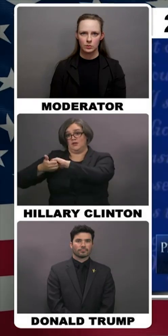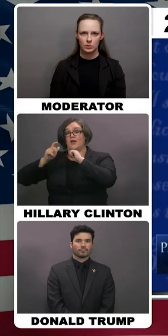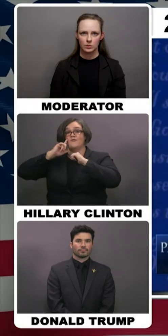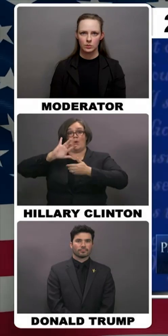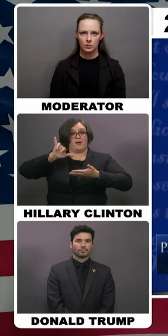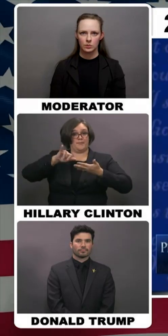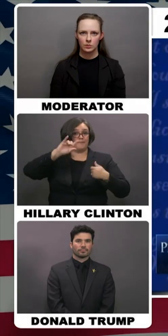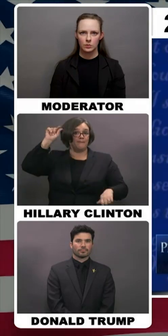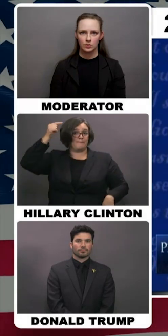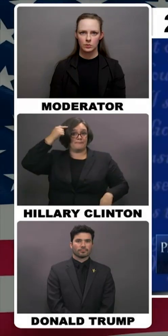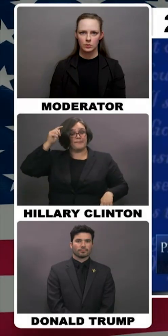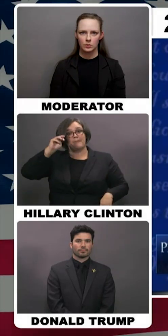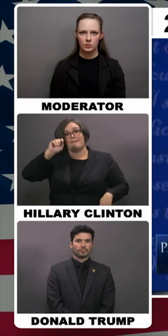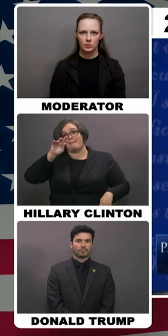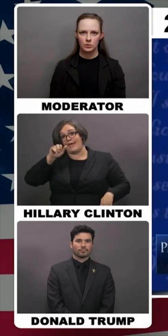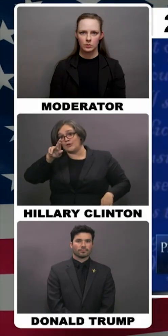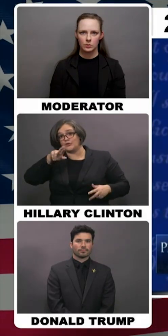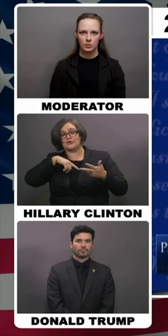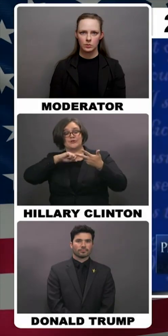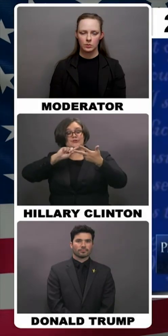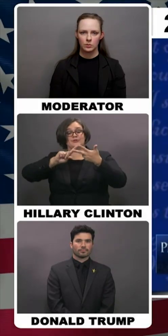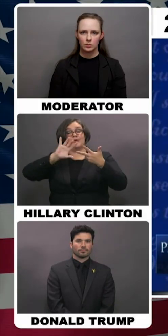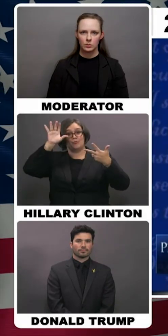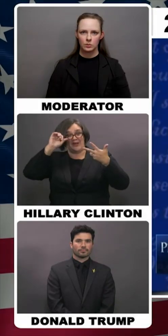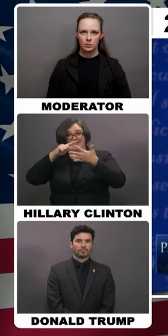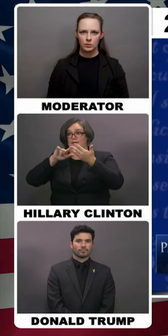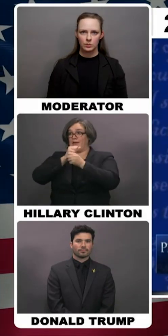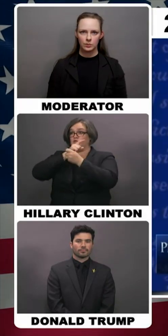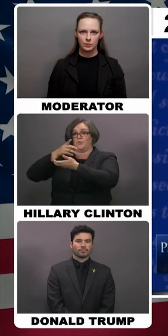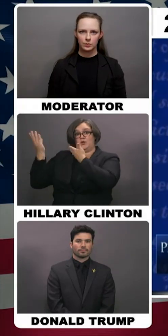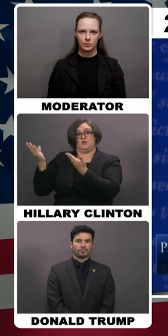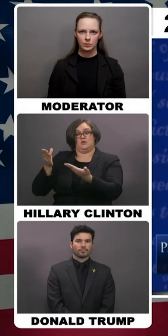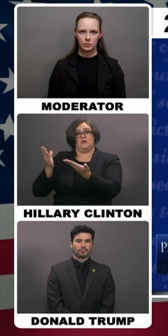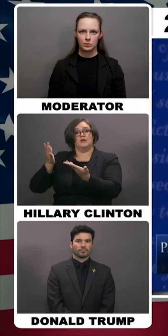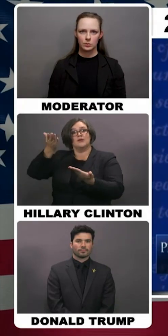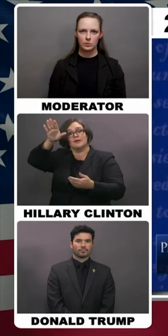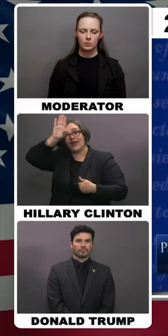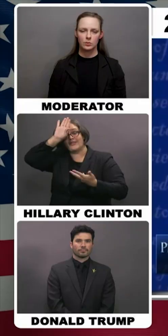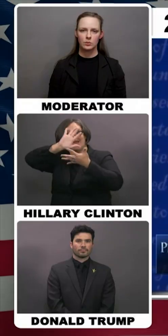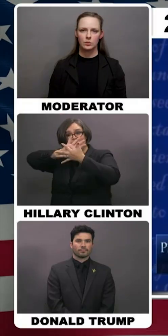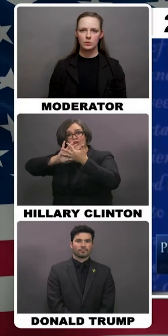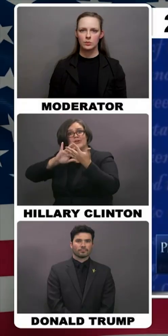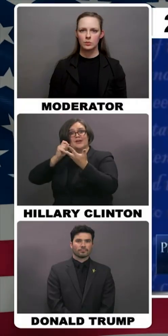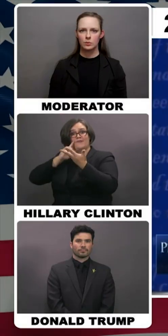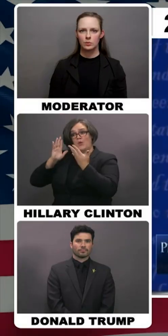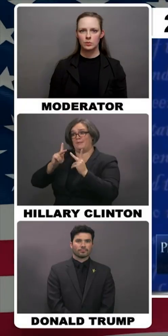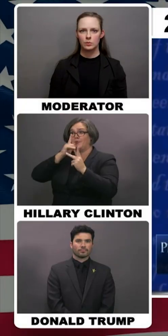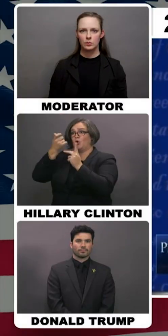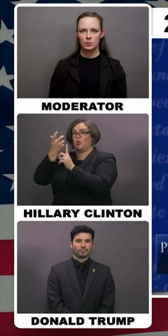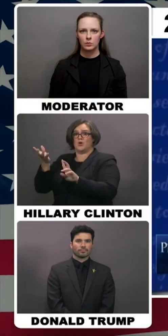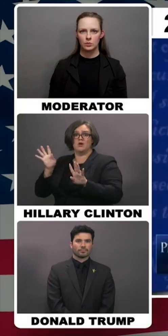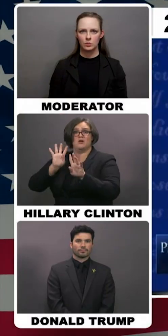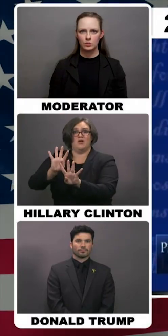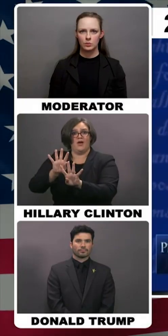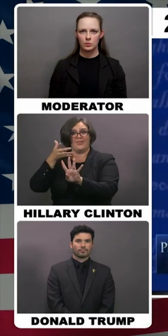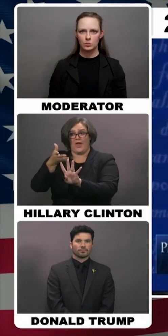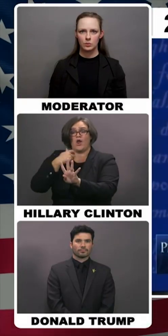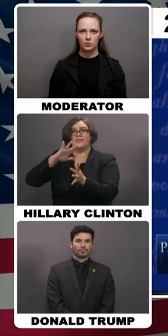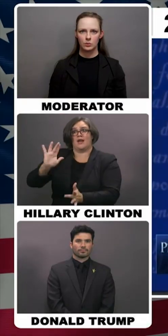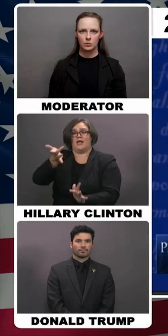and to get healthcare for our first responders who were suffering because they had run toward danger and gotten sickened by it. Hundreds of thousands